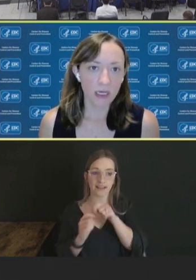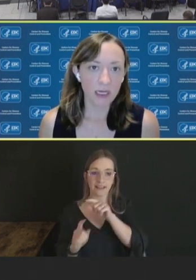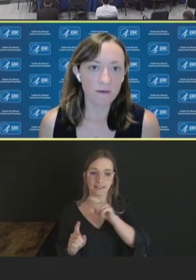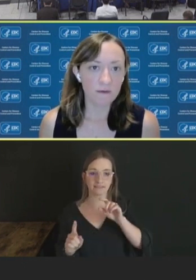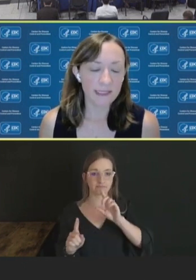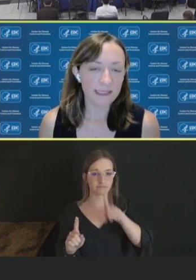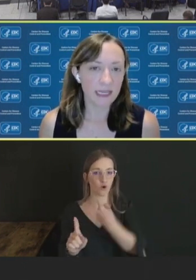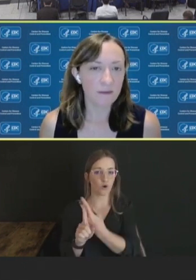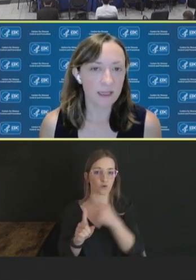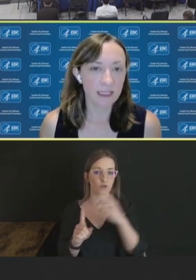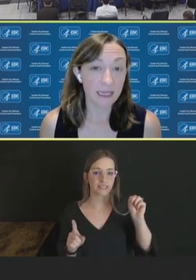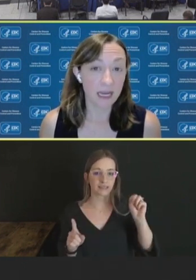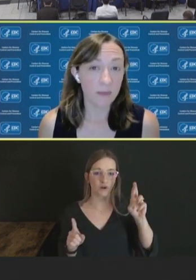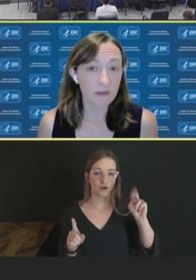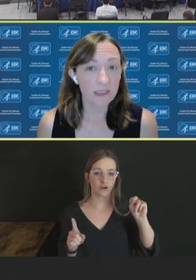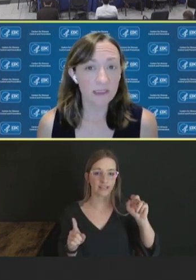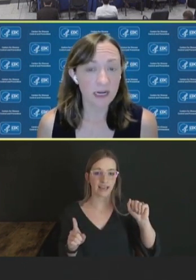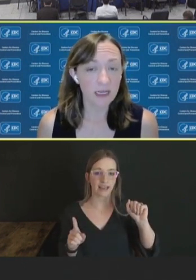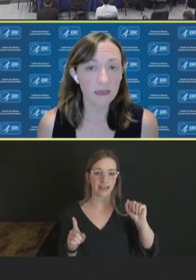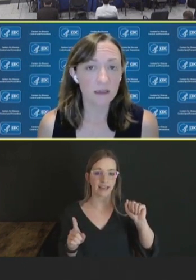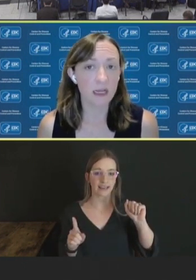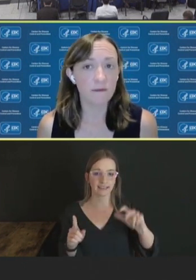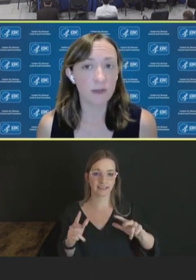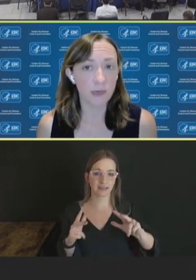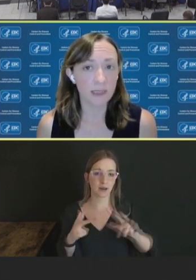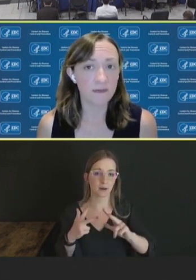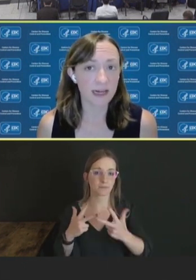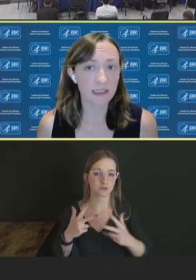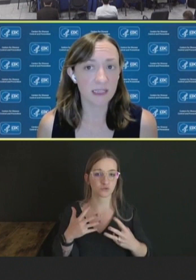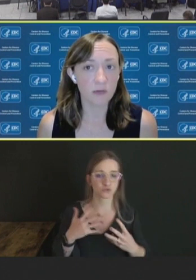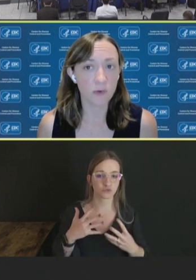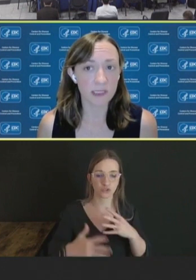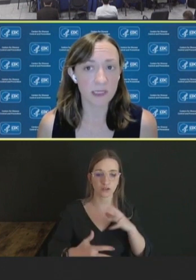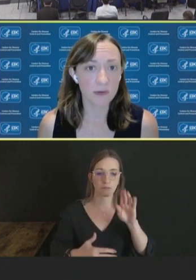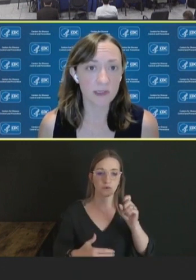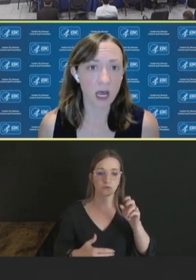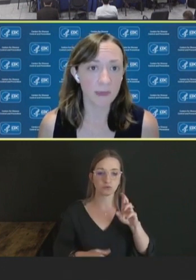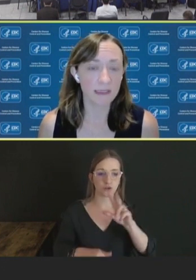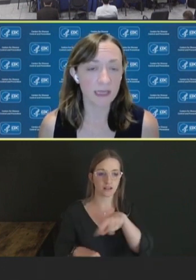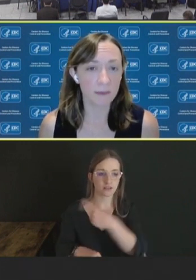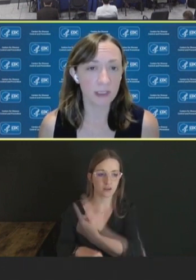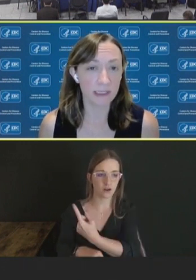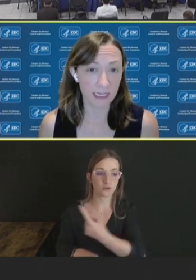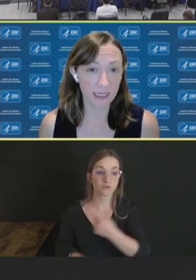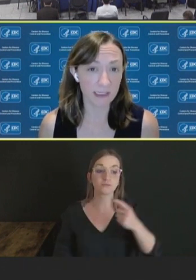In v-safe, at the time of this study, influenza vaccine was the most common simultaneously